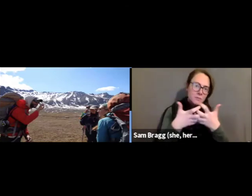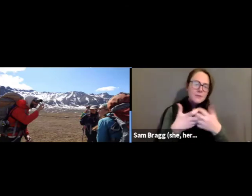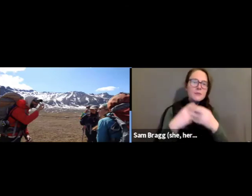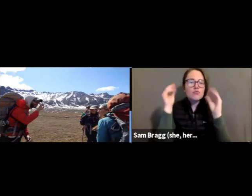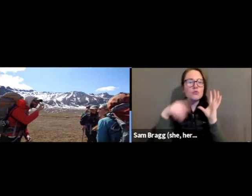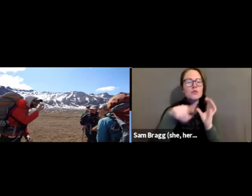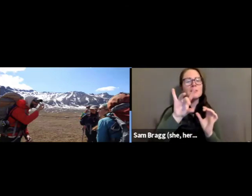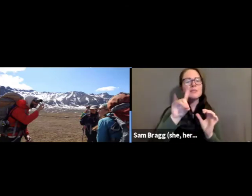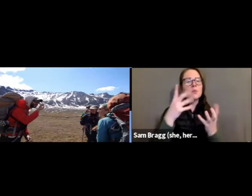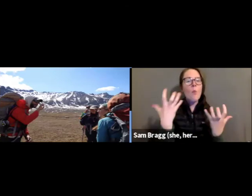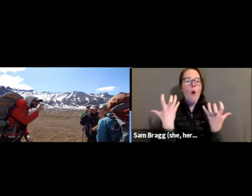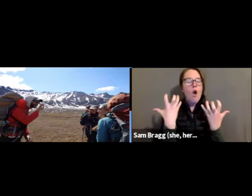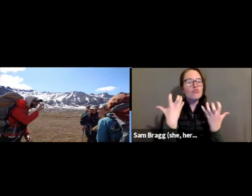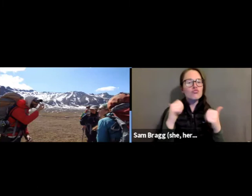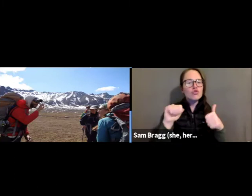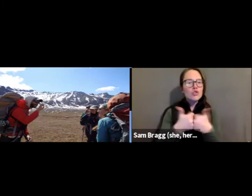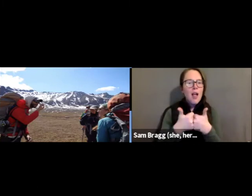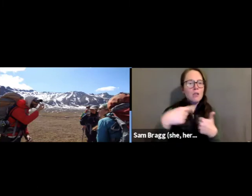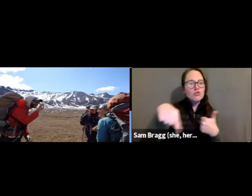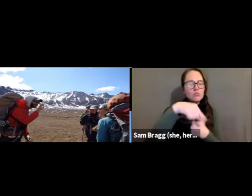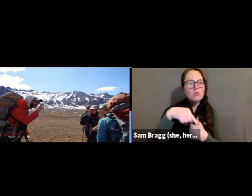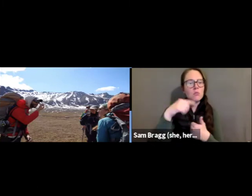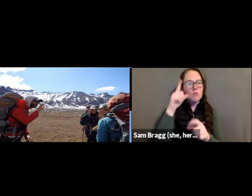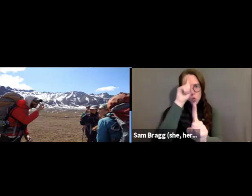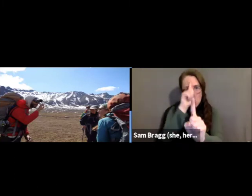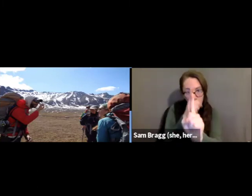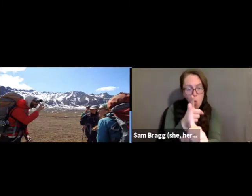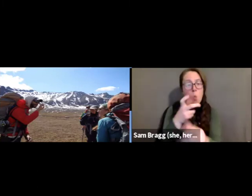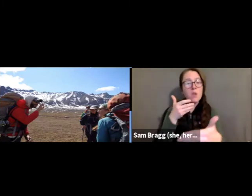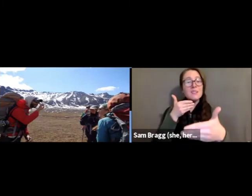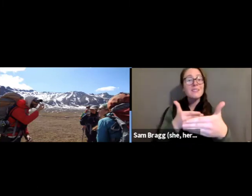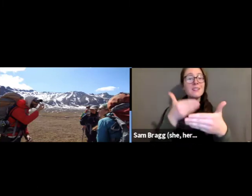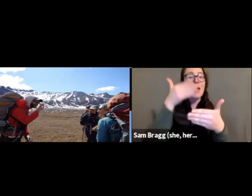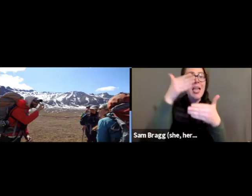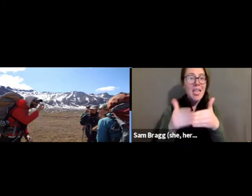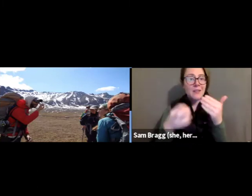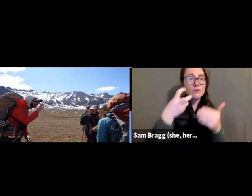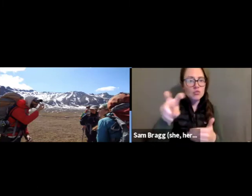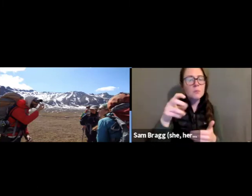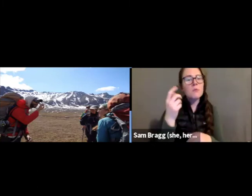and honestly i went with classmates and we all wanted to challenge ourselves to a common goal to